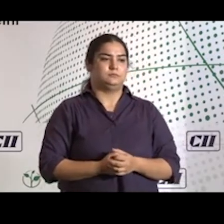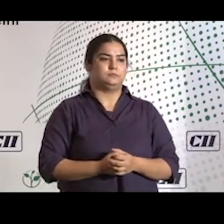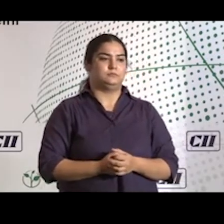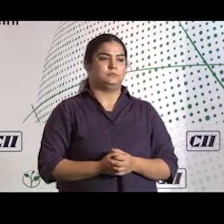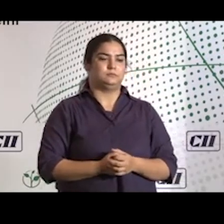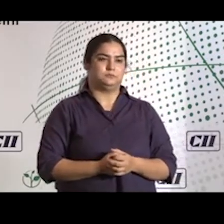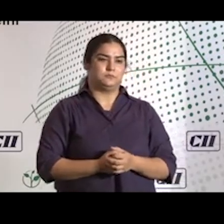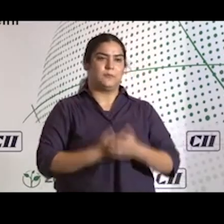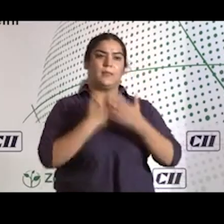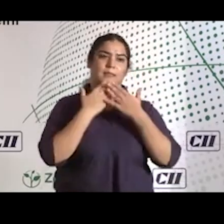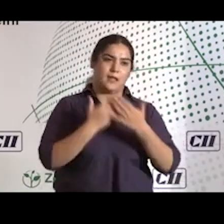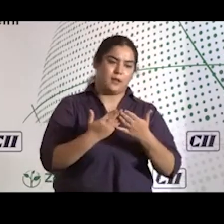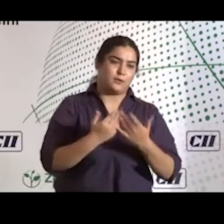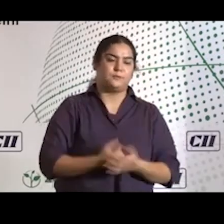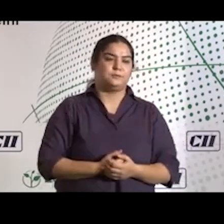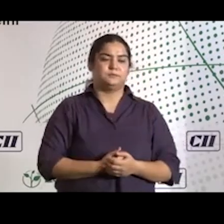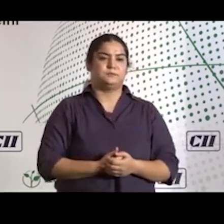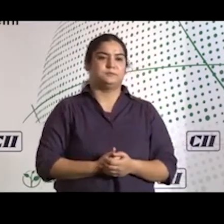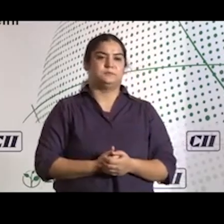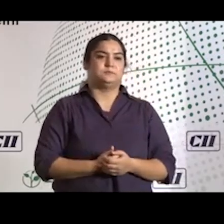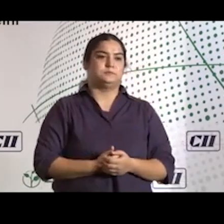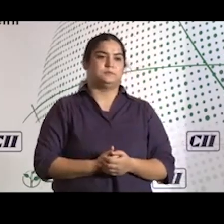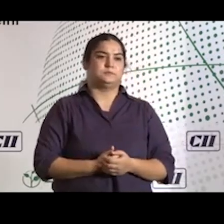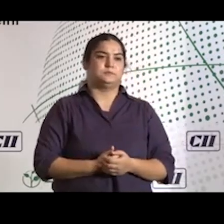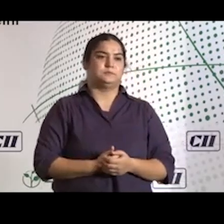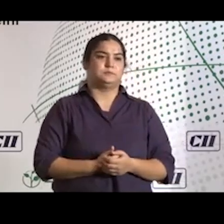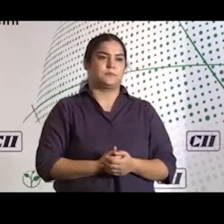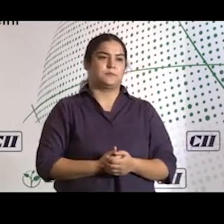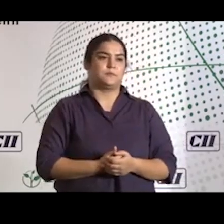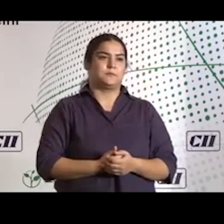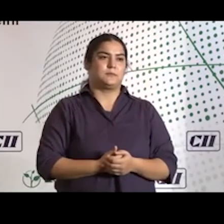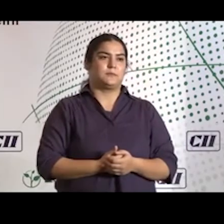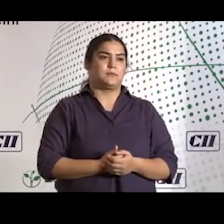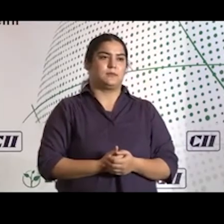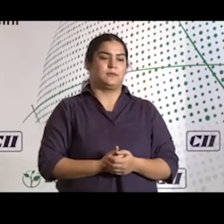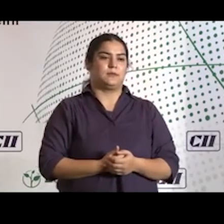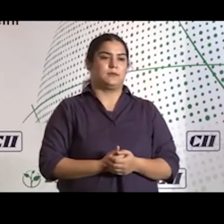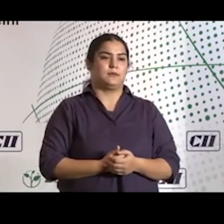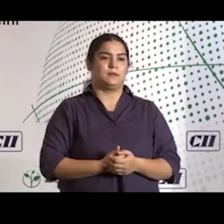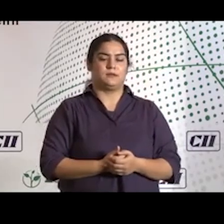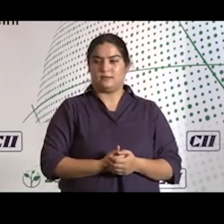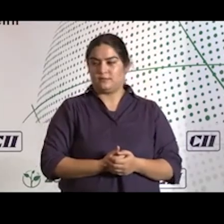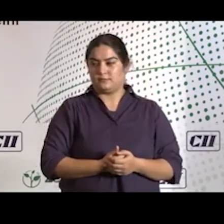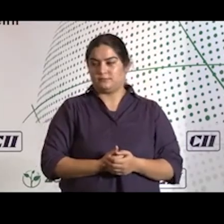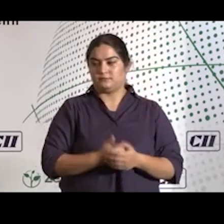Thank you. Feel must have a little push back in my former